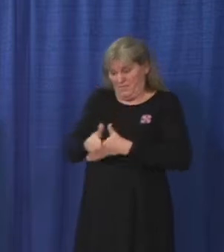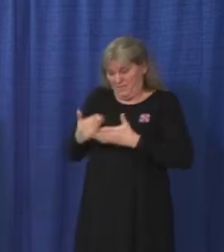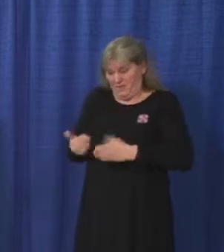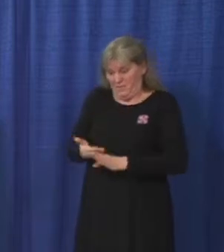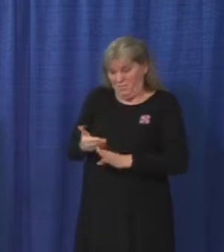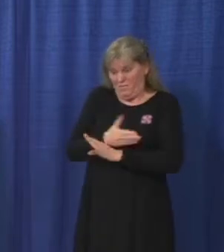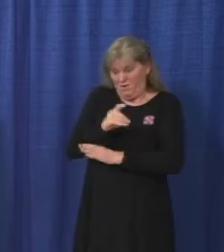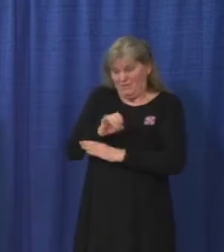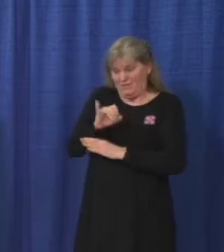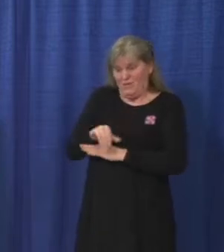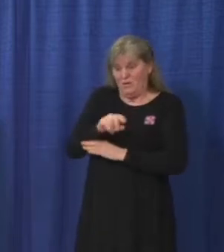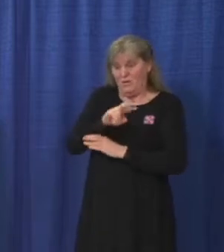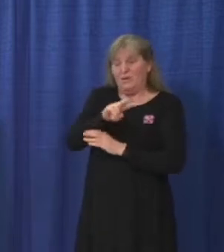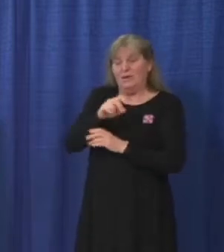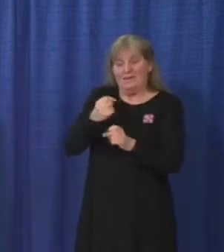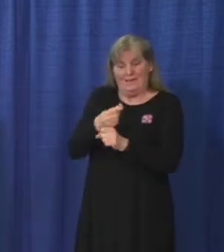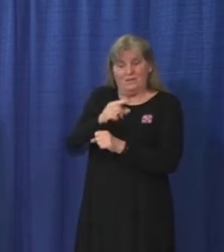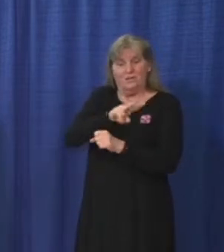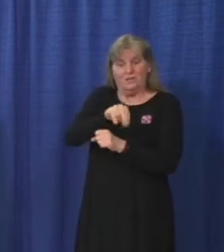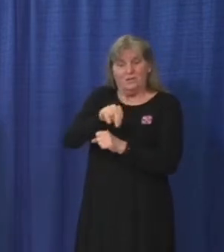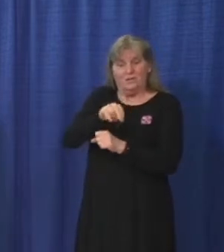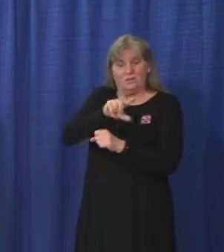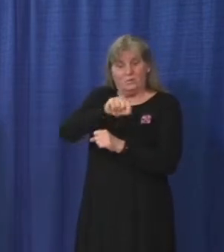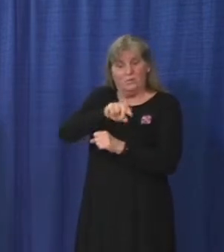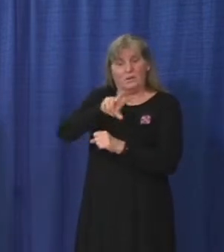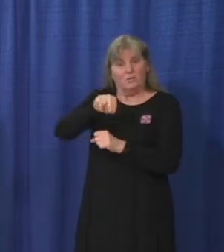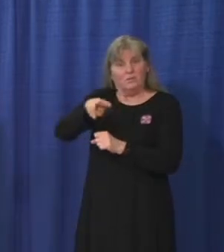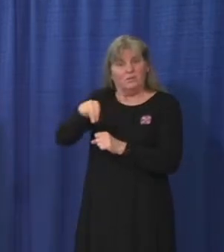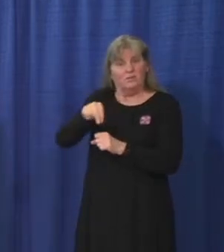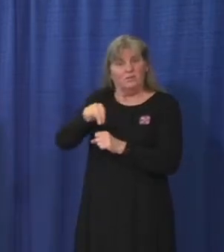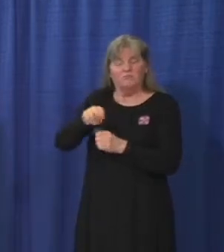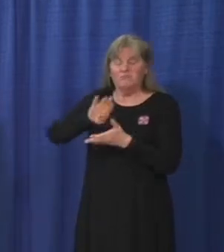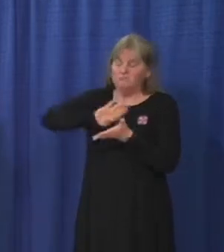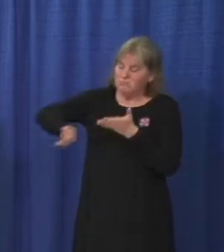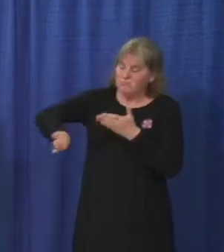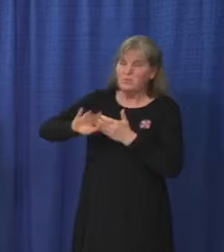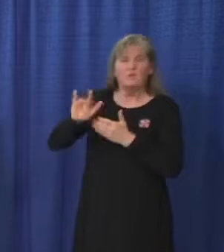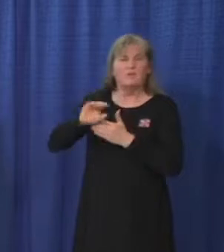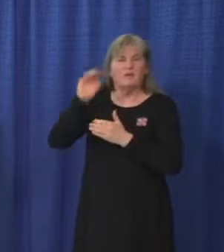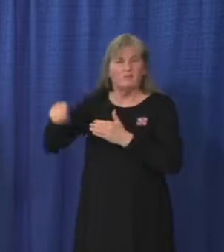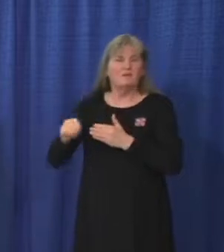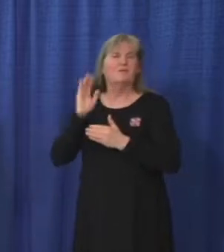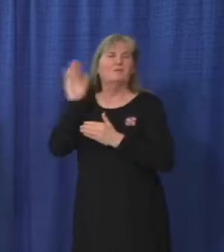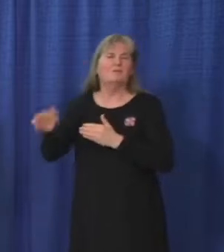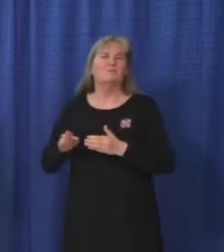to 25 percent of the loan will be forgiven. Applications are being accepted